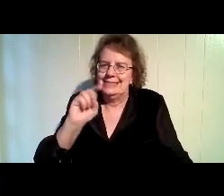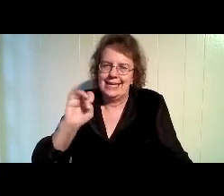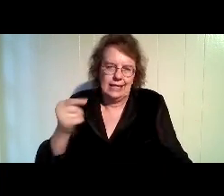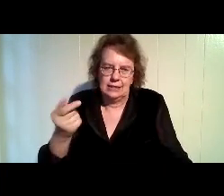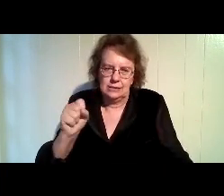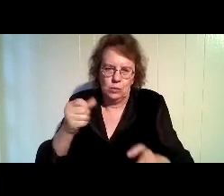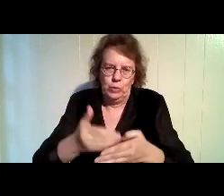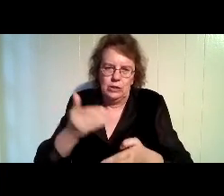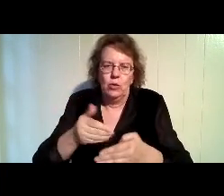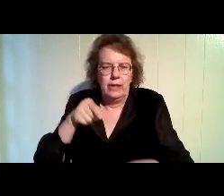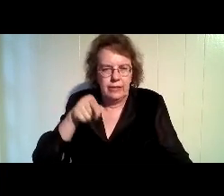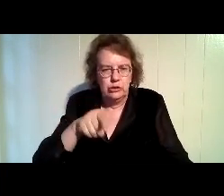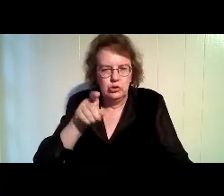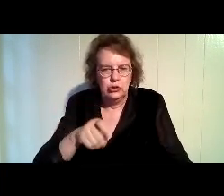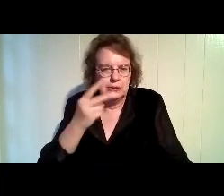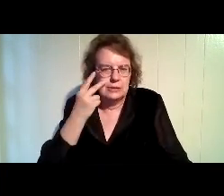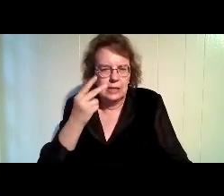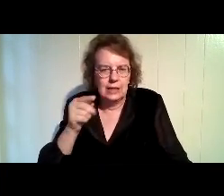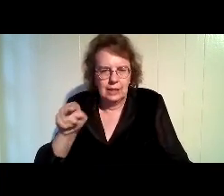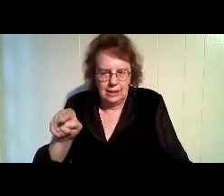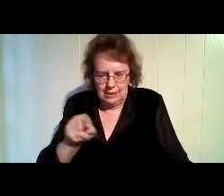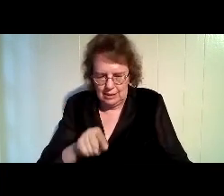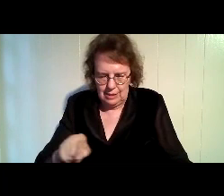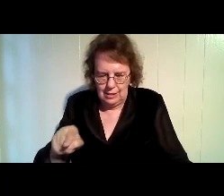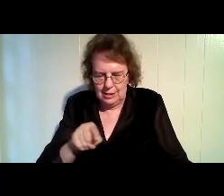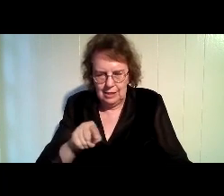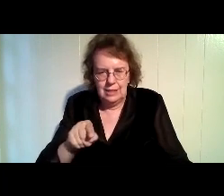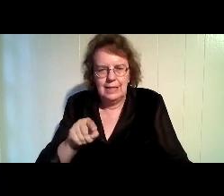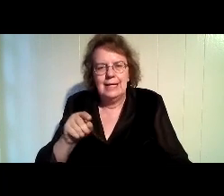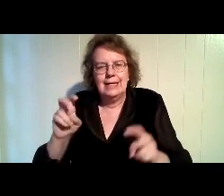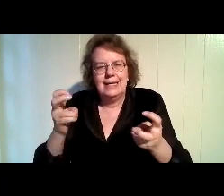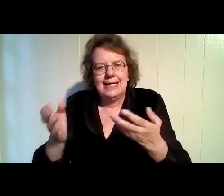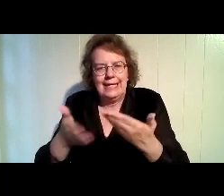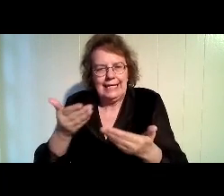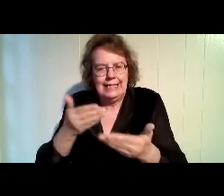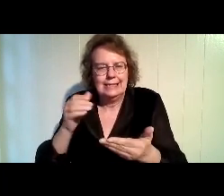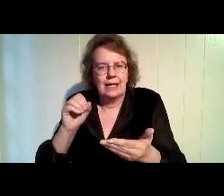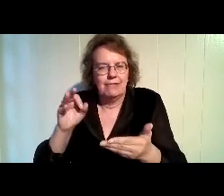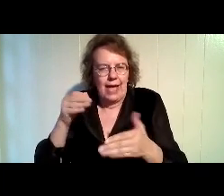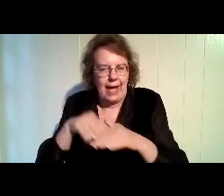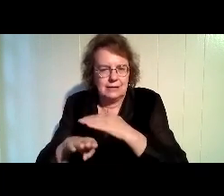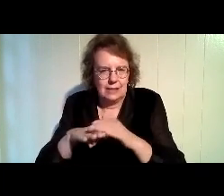And there you should see a button or an area that is labeled ease of access and that is the button that we want. It